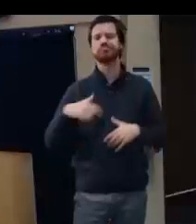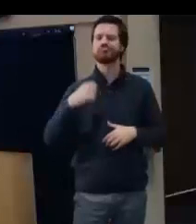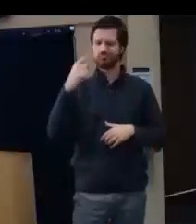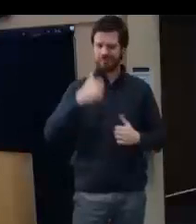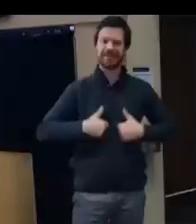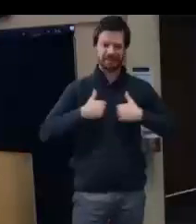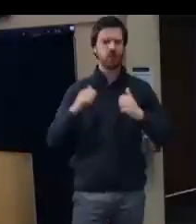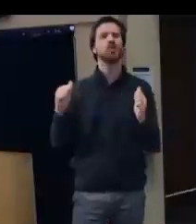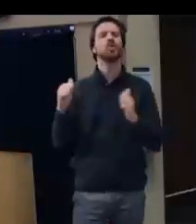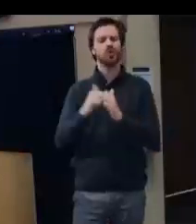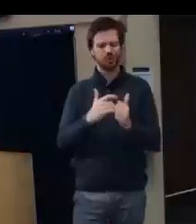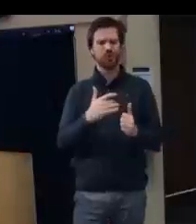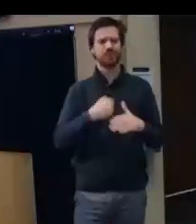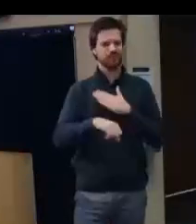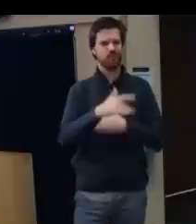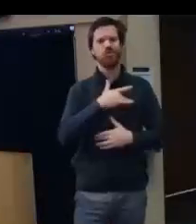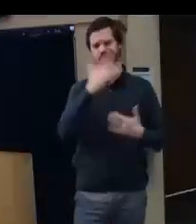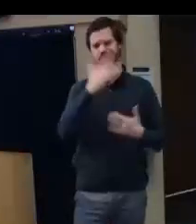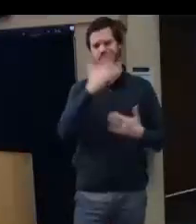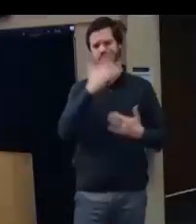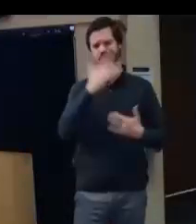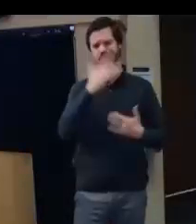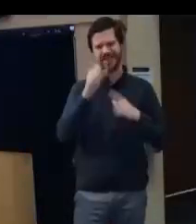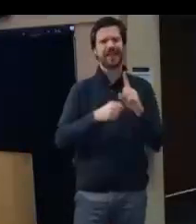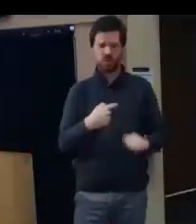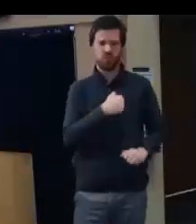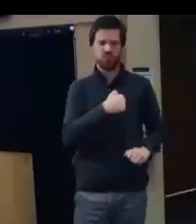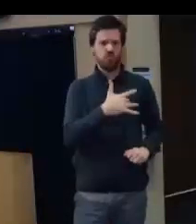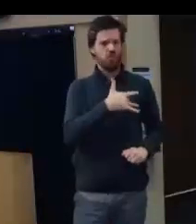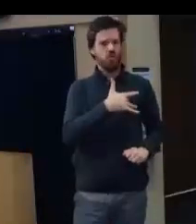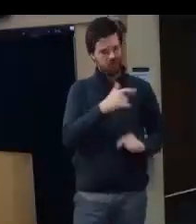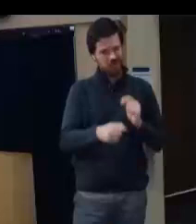living with congenital heart disease can affect more than a person's heart it can affect a person